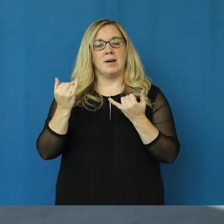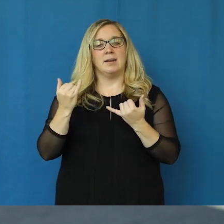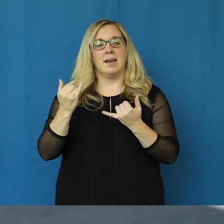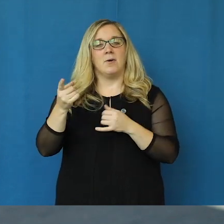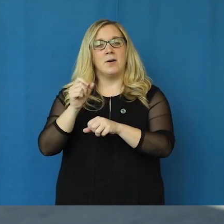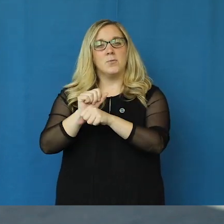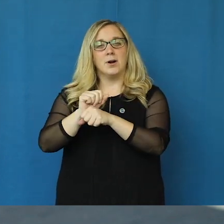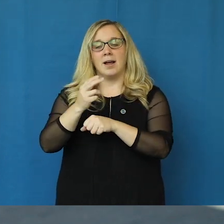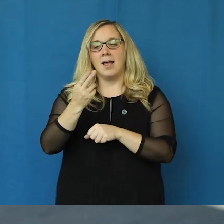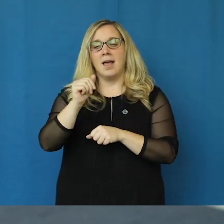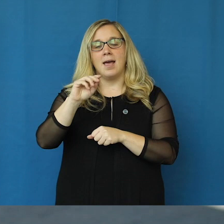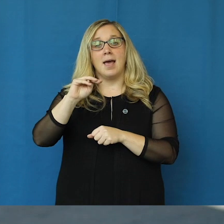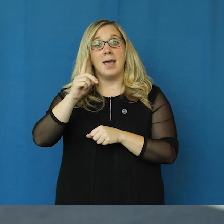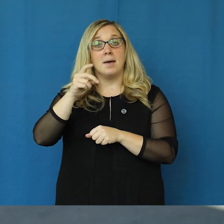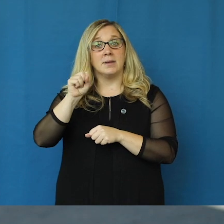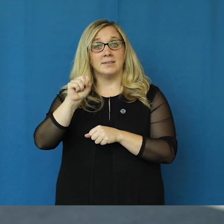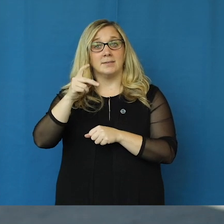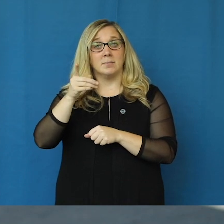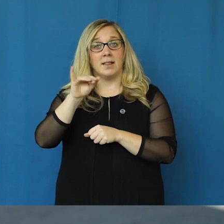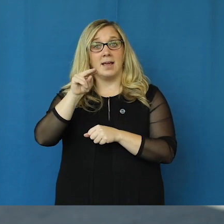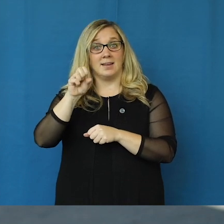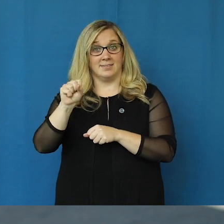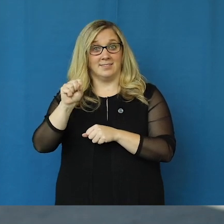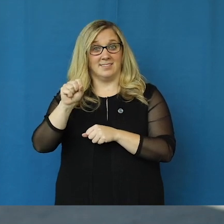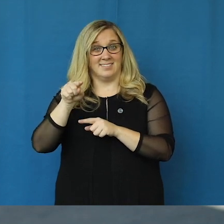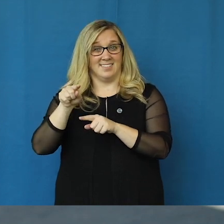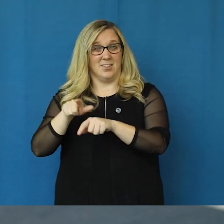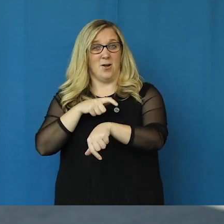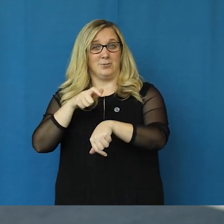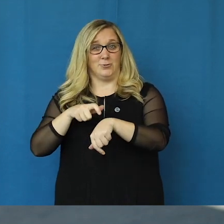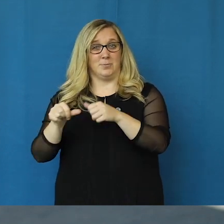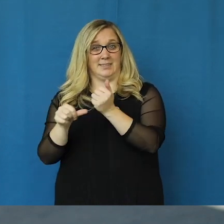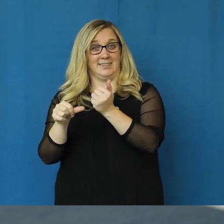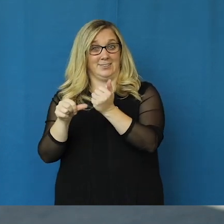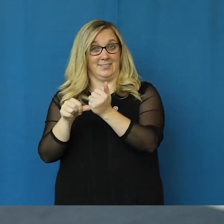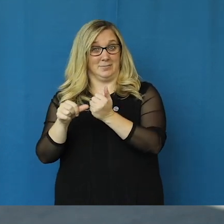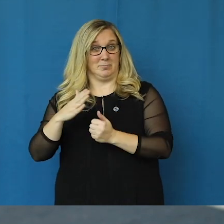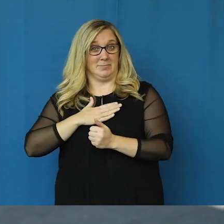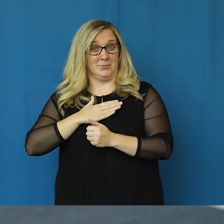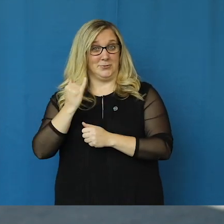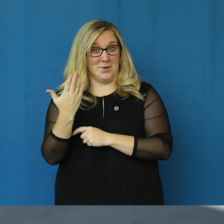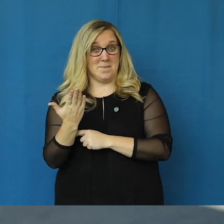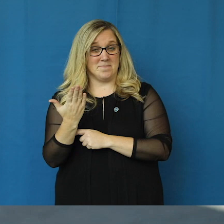in Long Term Care as a Continuing Care Assistant. For the next few minutes I'll speak about what the year has been like.